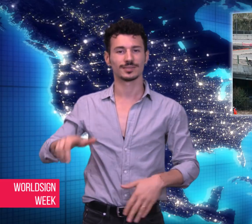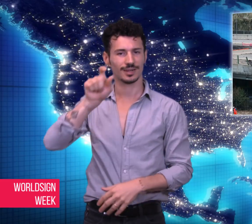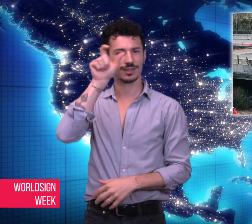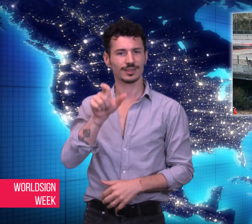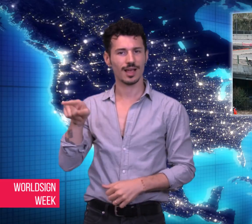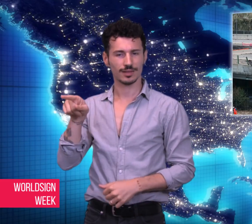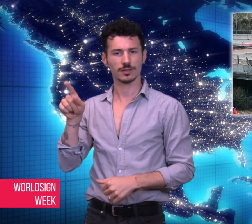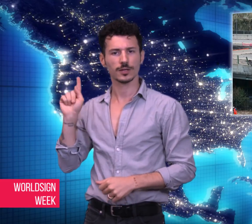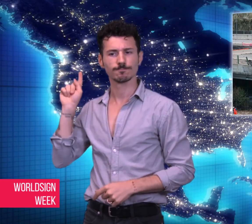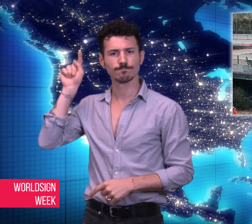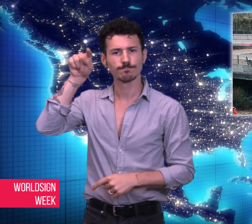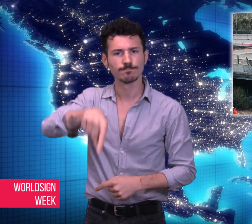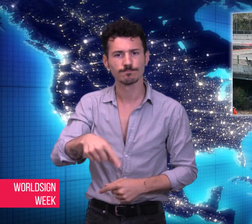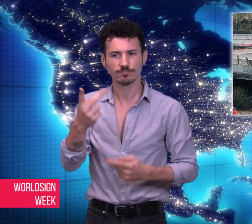minister met with victims